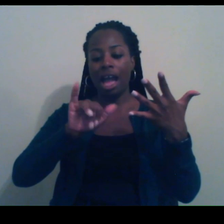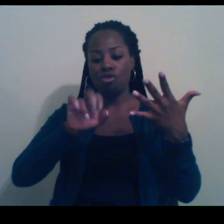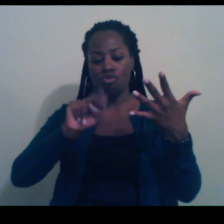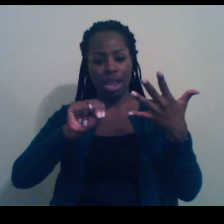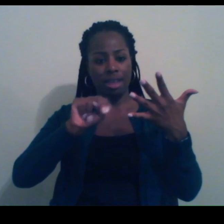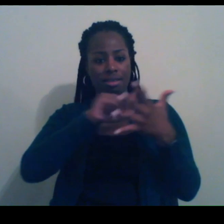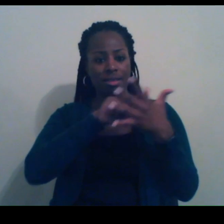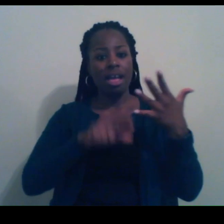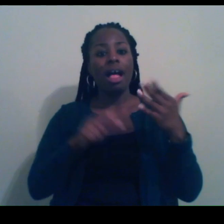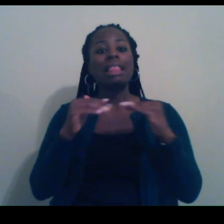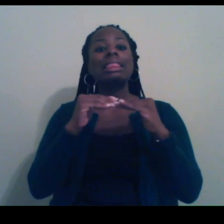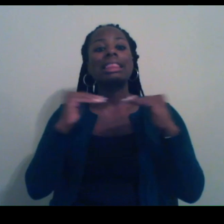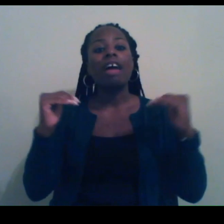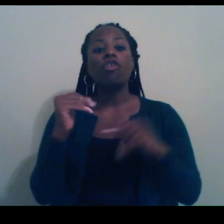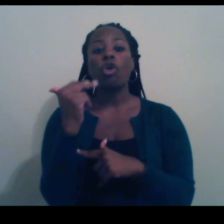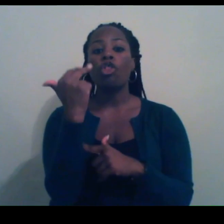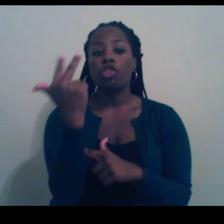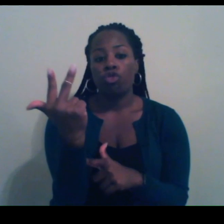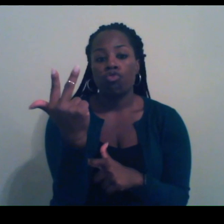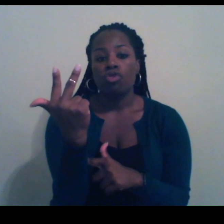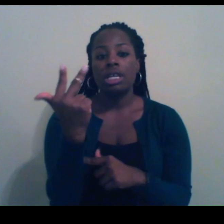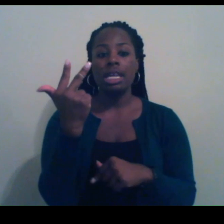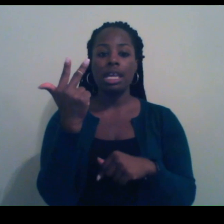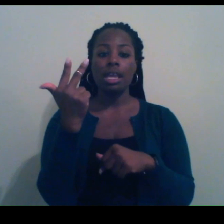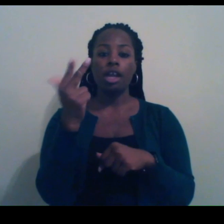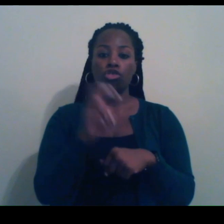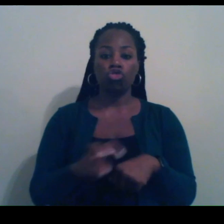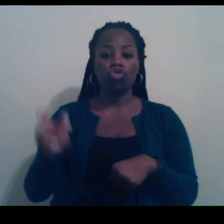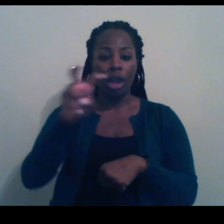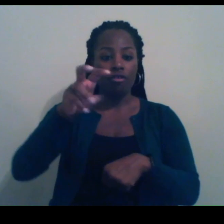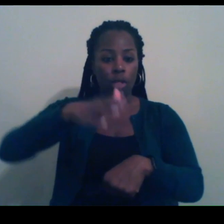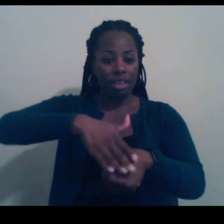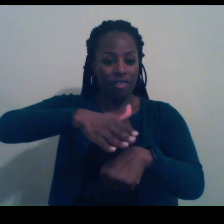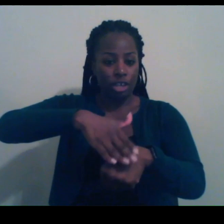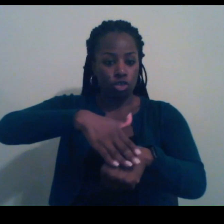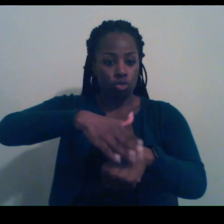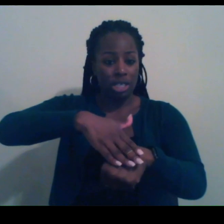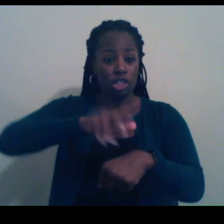ask you to reconsider those travel plans but in the United States there's no